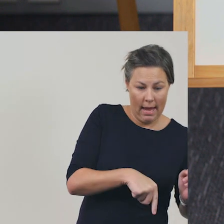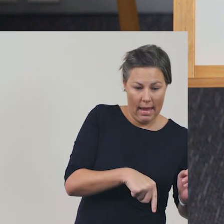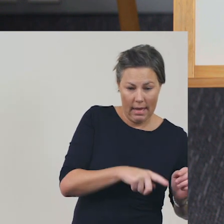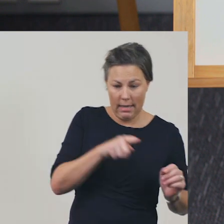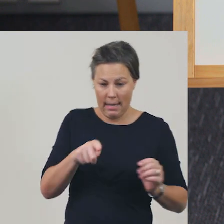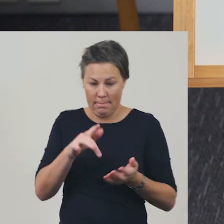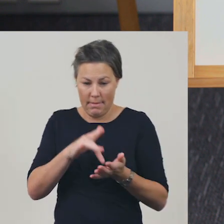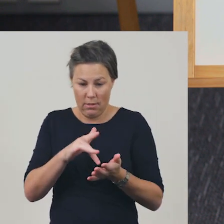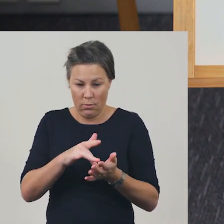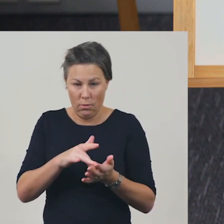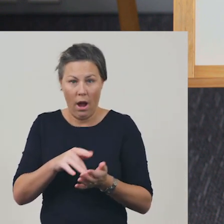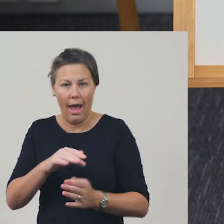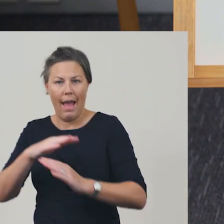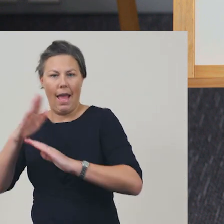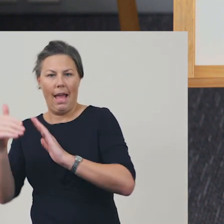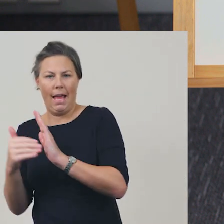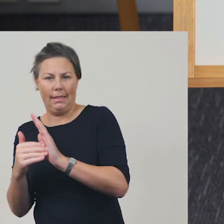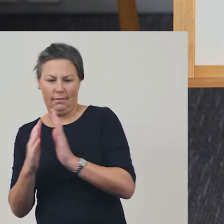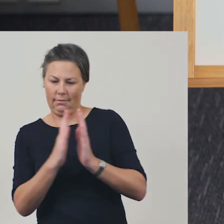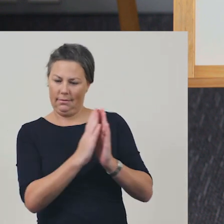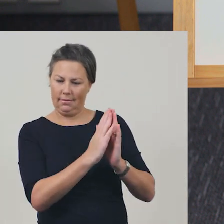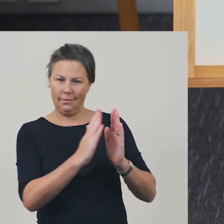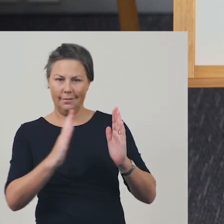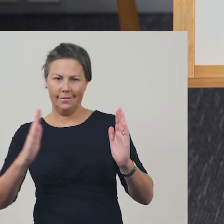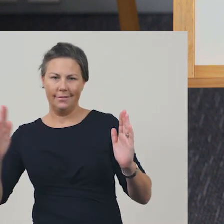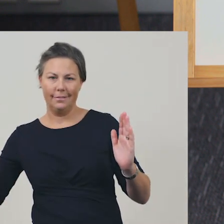In the beginning of the story, the three little pigs don’t have a home,